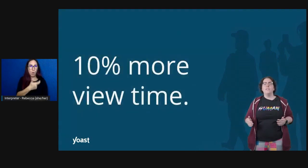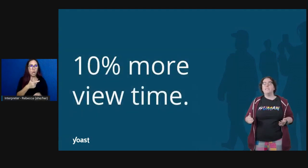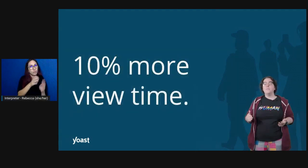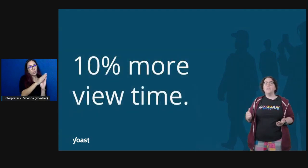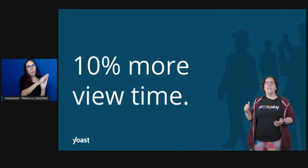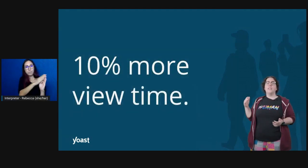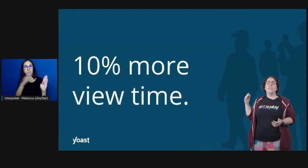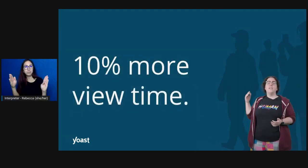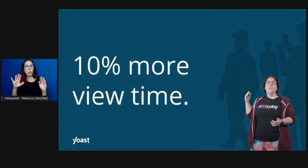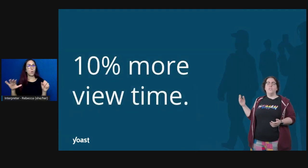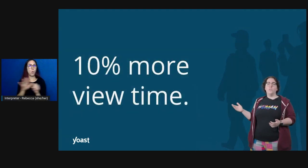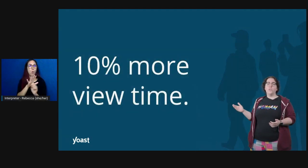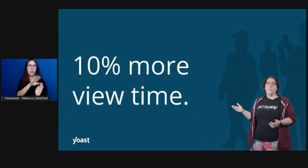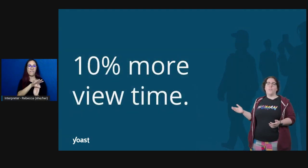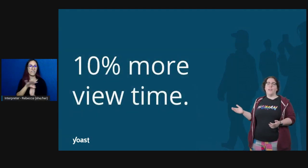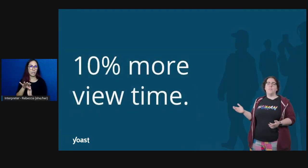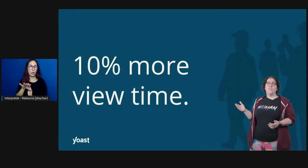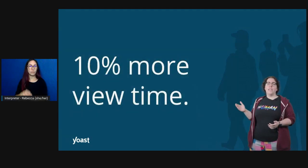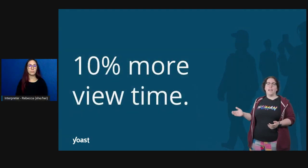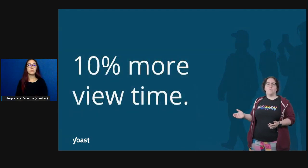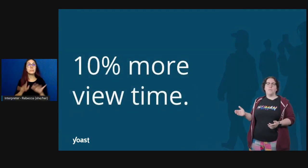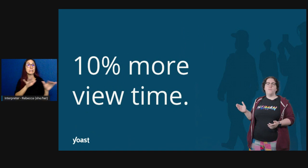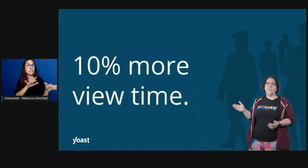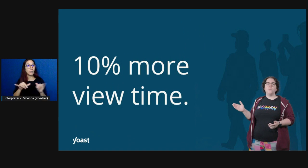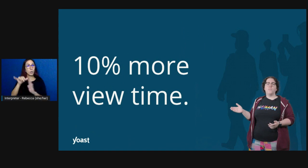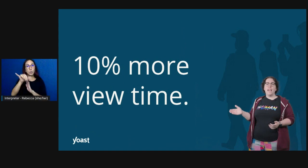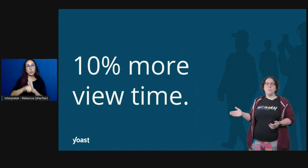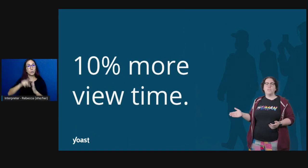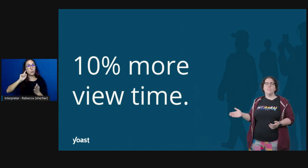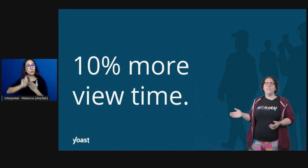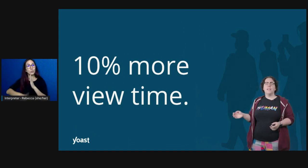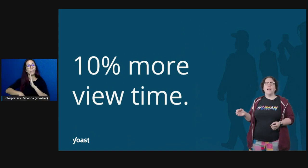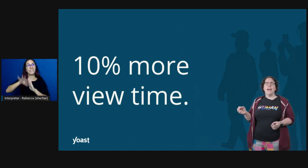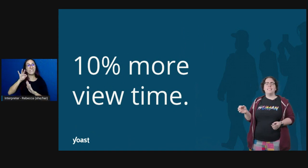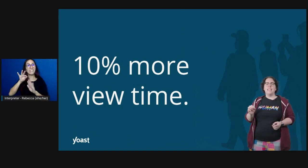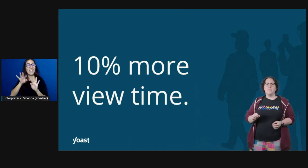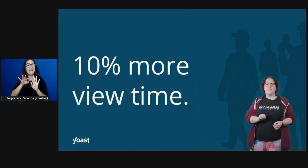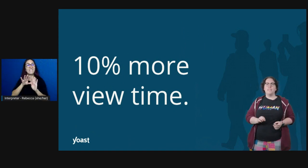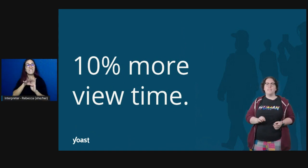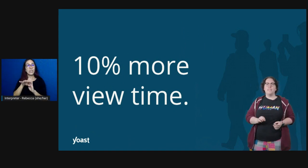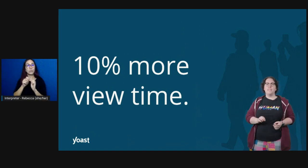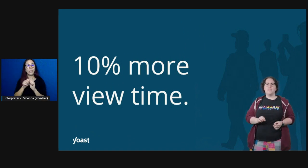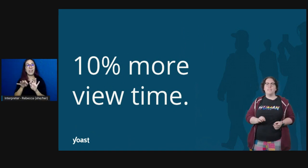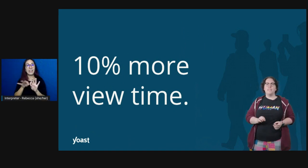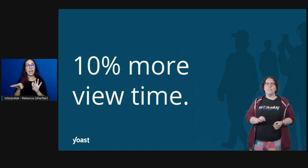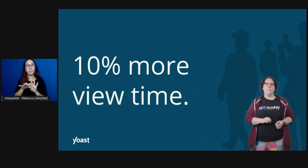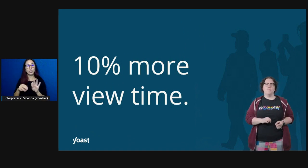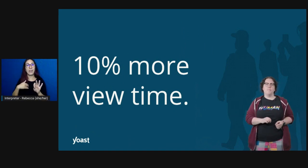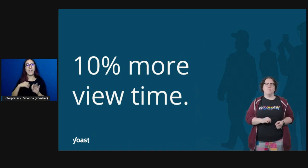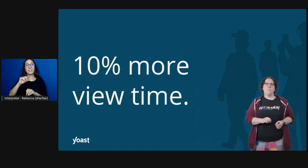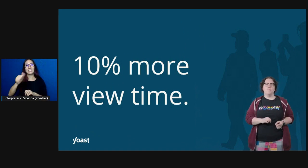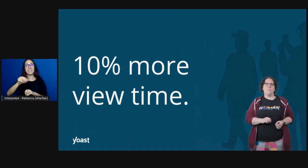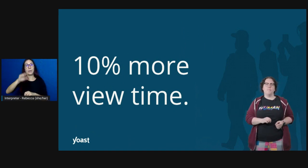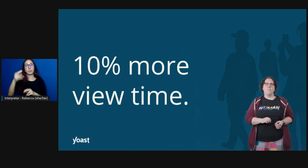Similarly, YouTube found that videos with captions had 10 percent more view time.